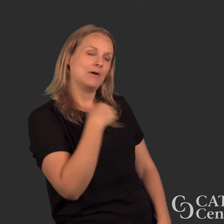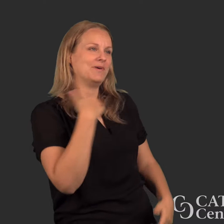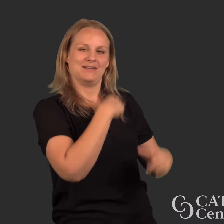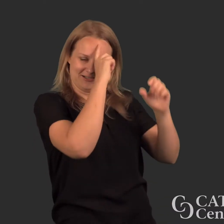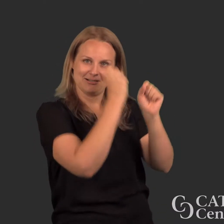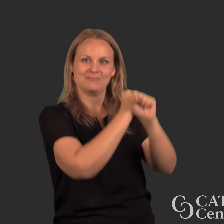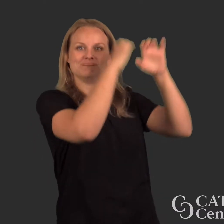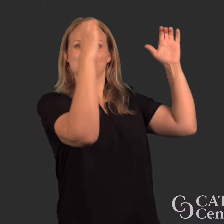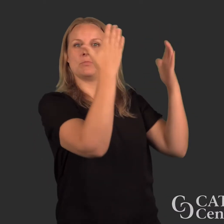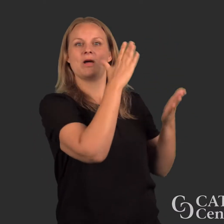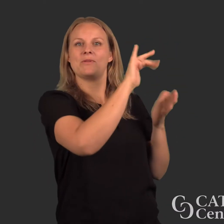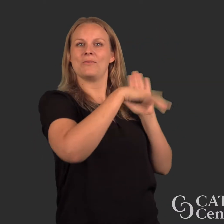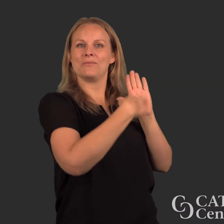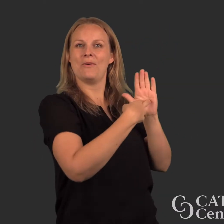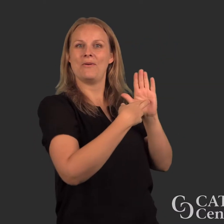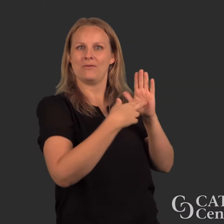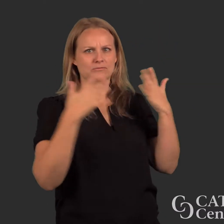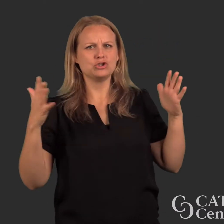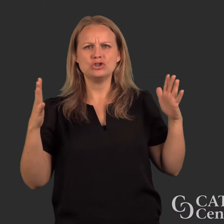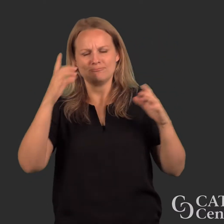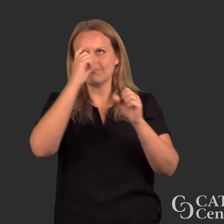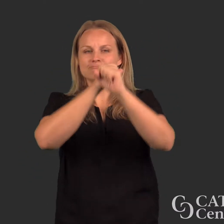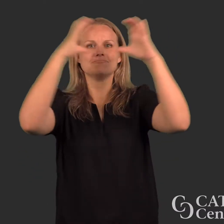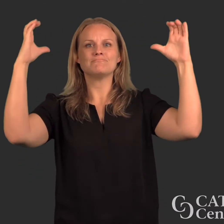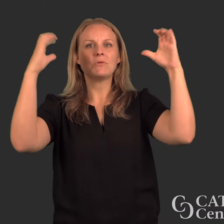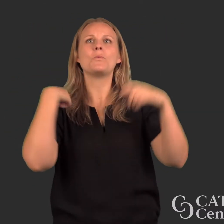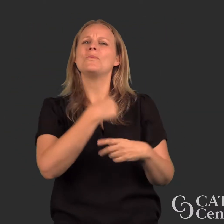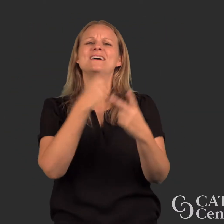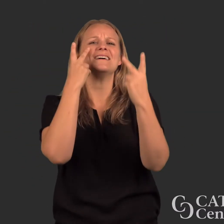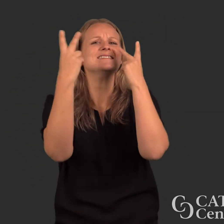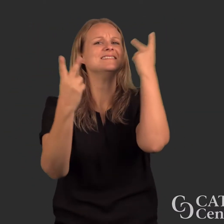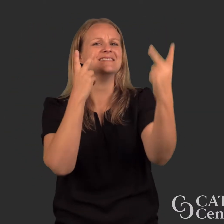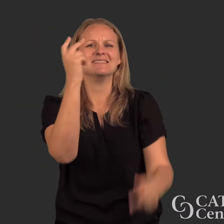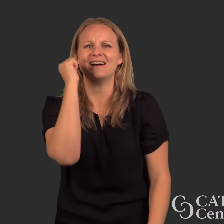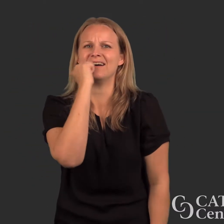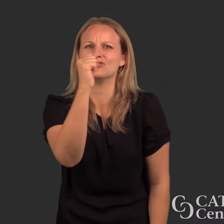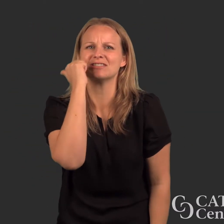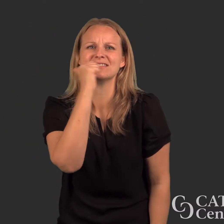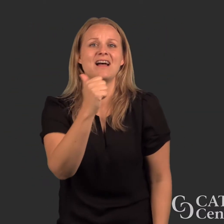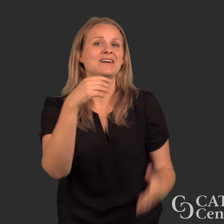The same applies to the word “woman.” These societal schemas are something we witness everyday